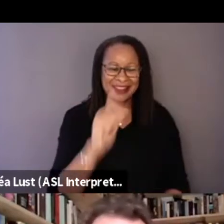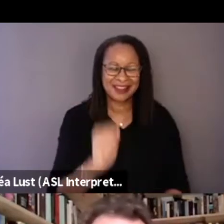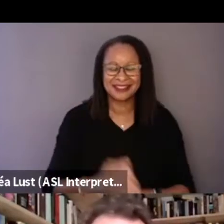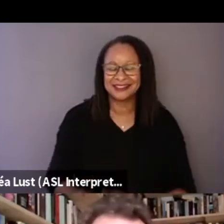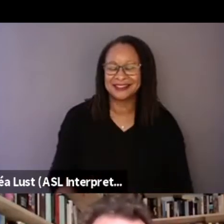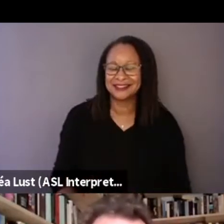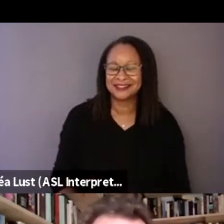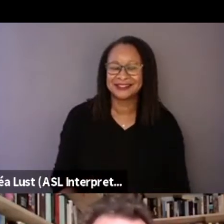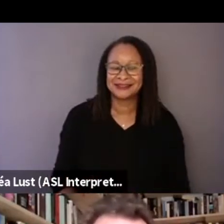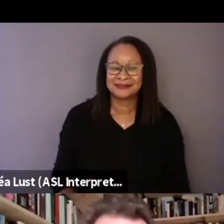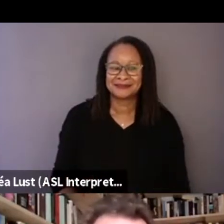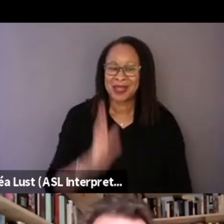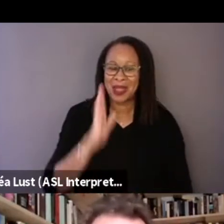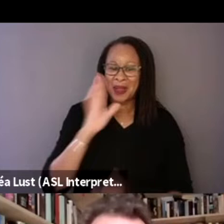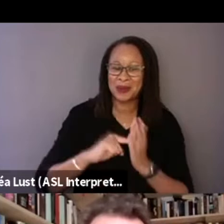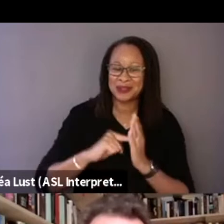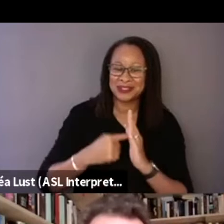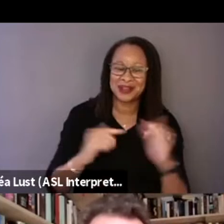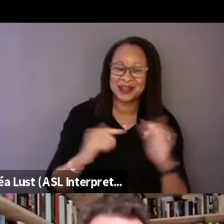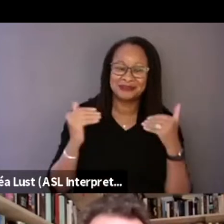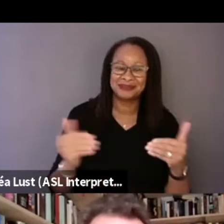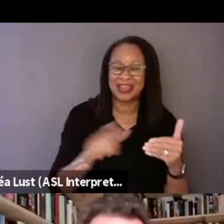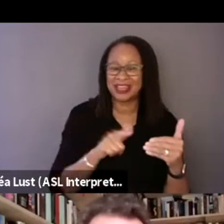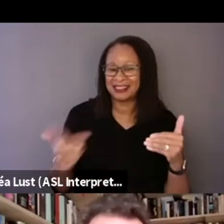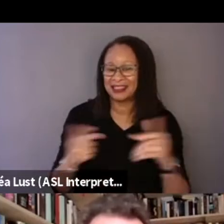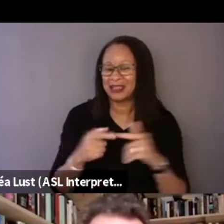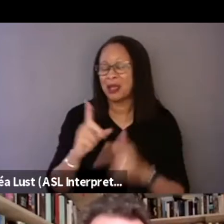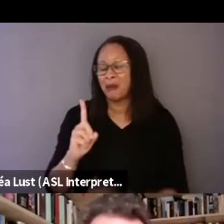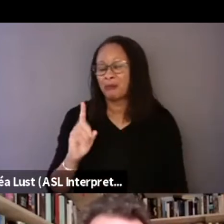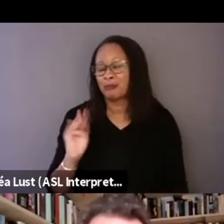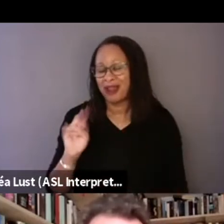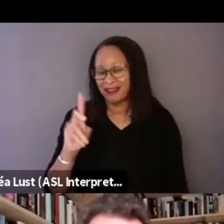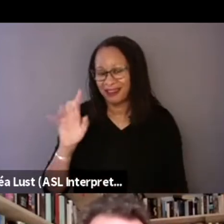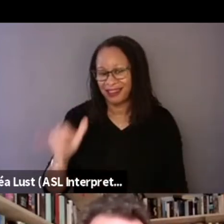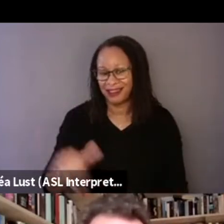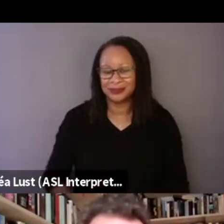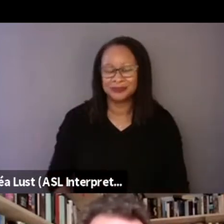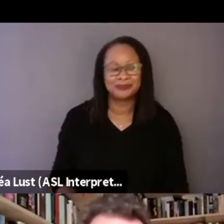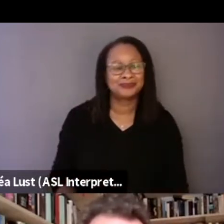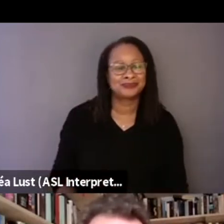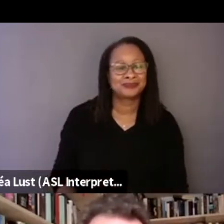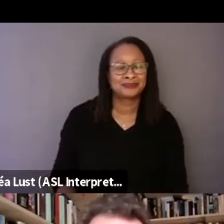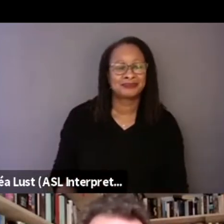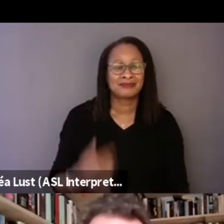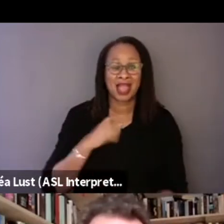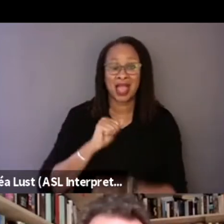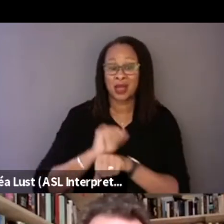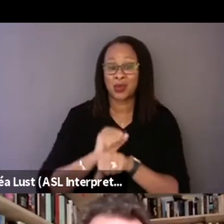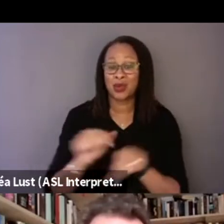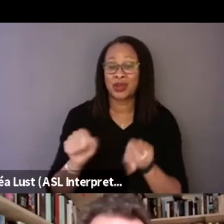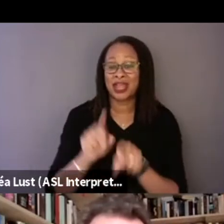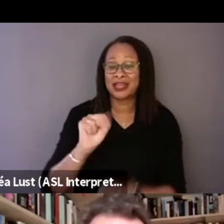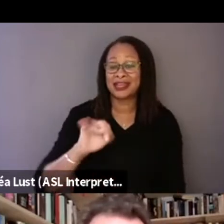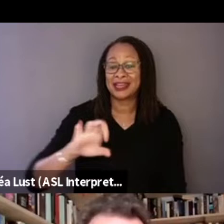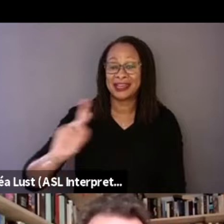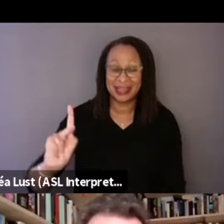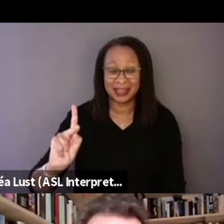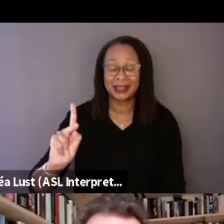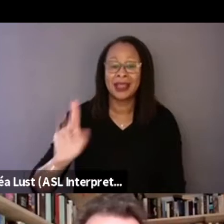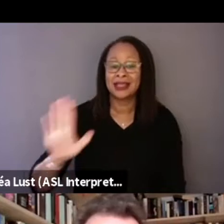I'll start first and then I'll hand it off to Bradley. So I worked at an expression company People's Television and was there,